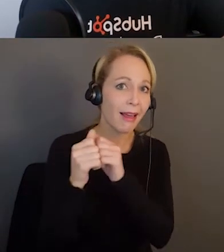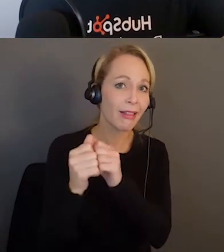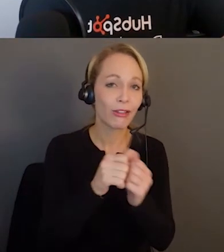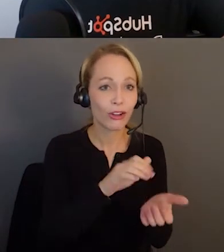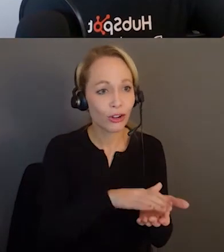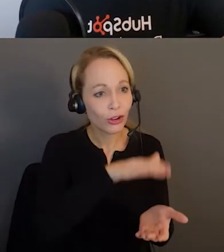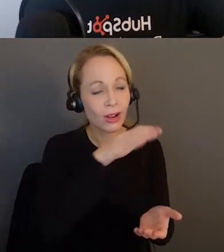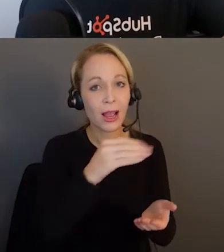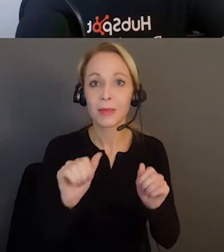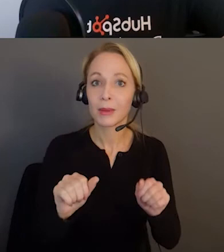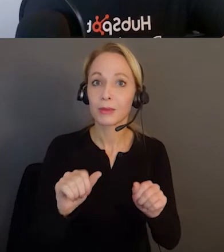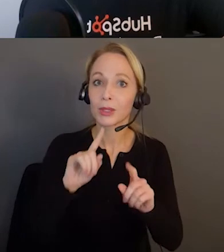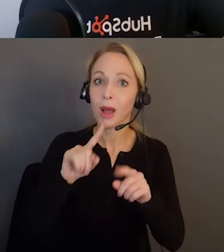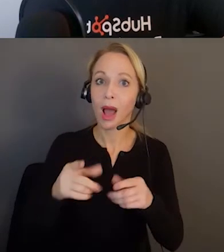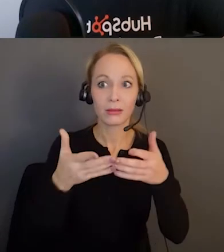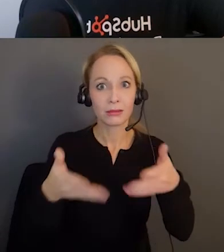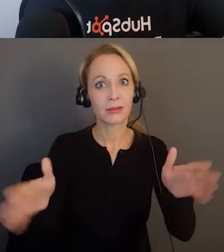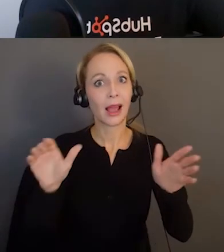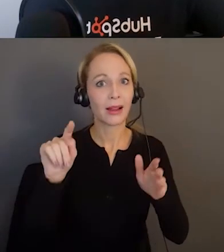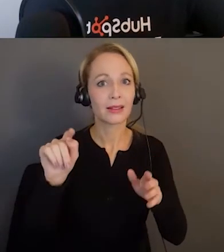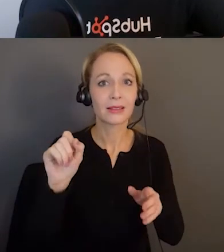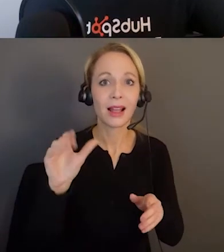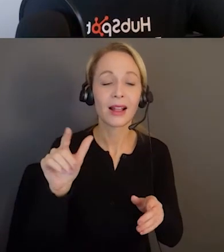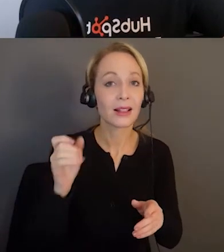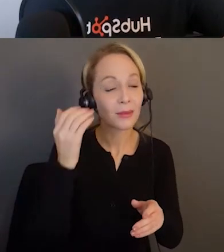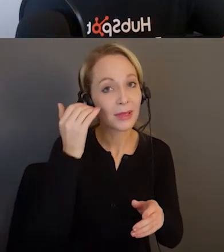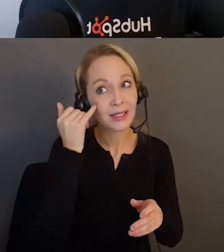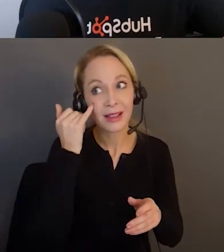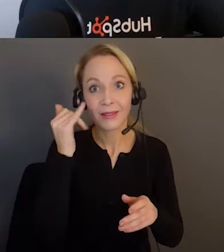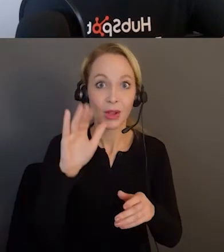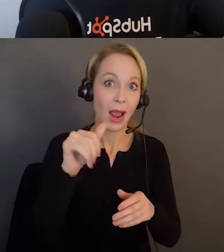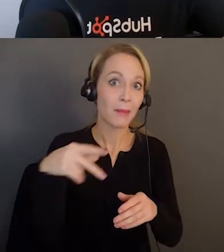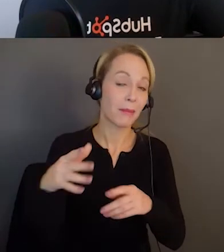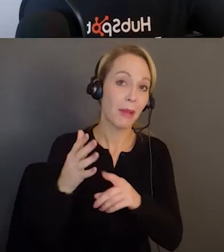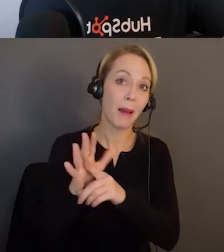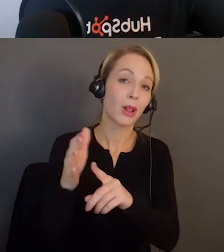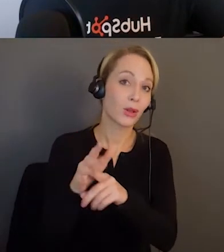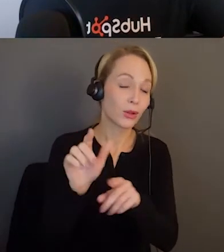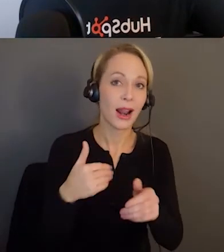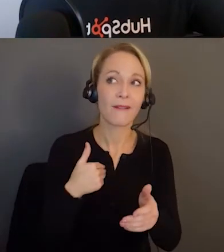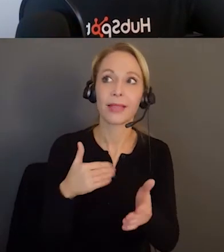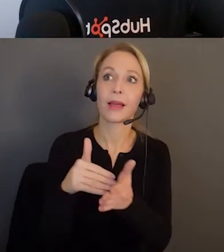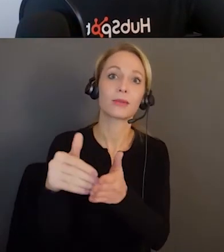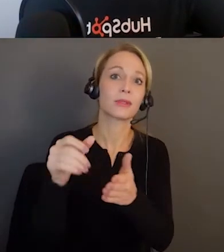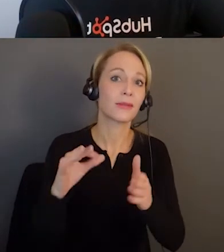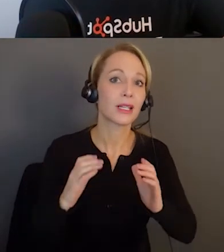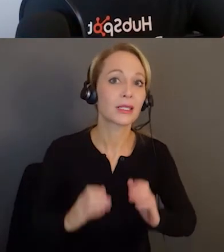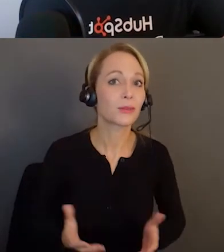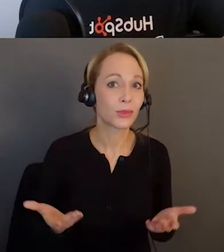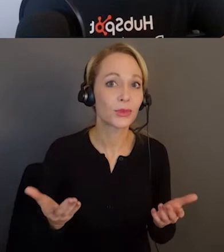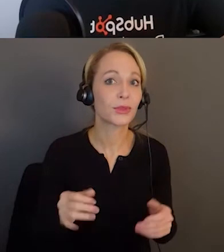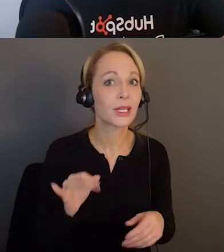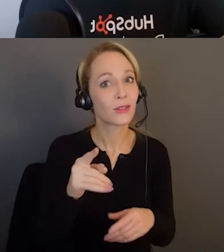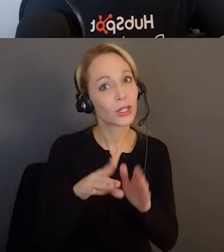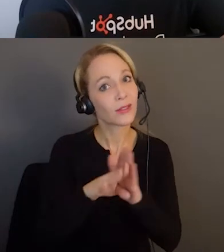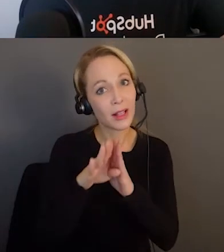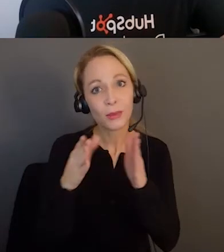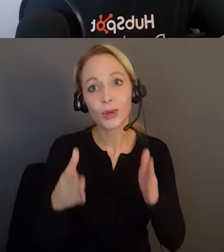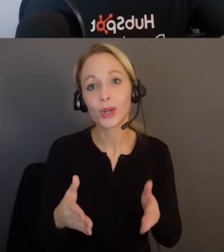KNOWLEDGE BASE TOGETHER AND RESPOND TO SCALE. IF YOUR APP IS POPULAR YOU COULD HAVE THOUSANDS OF CUSTOMERS.